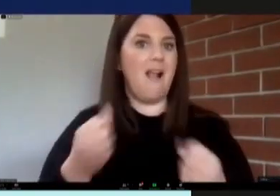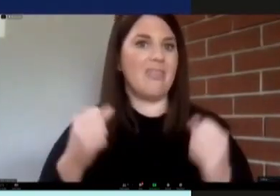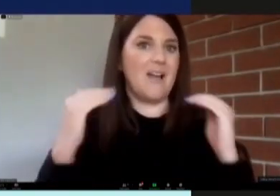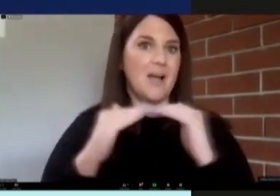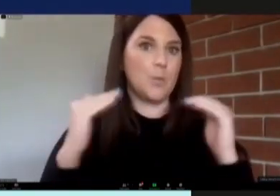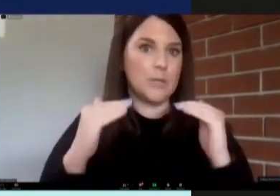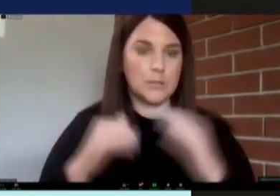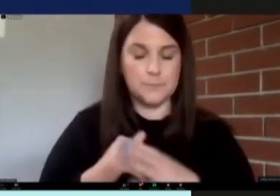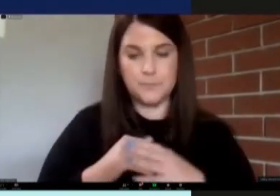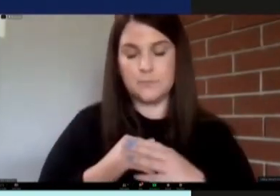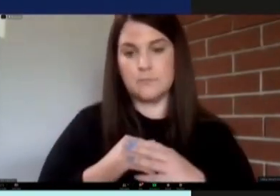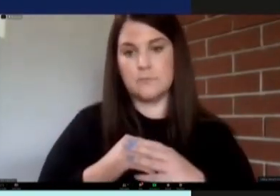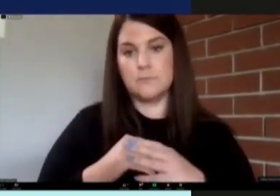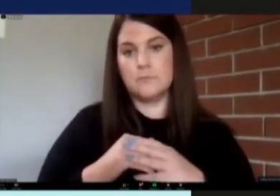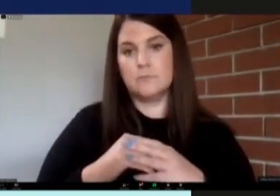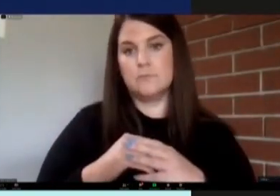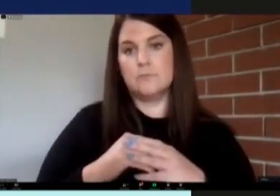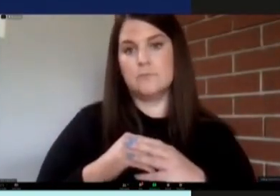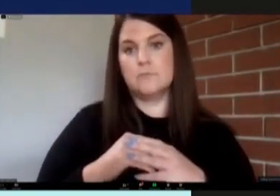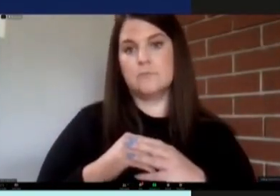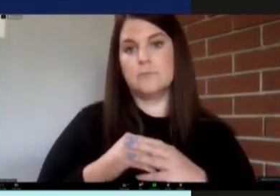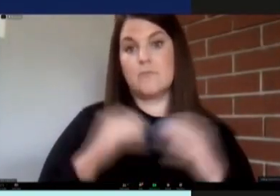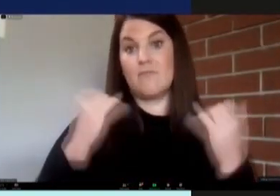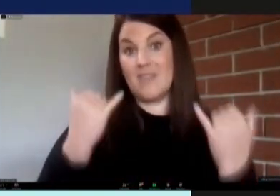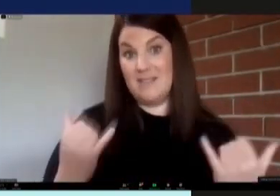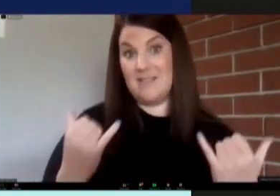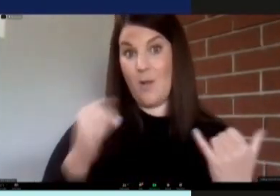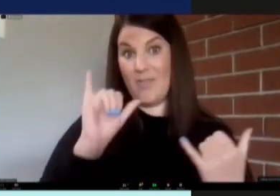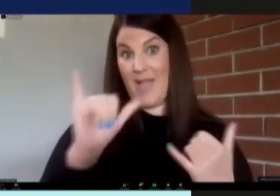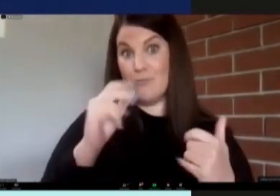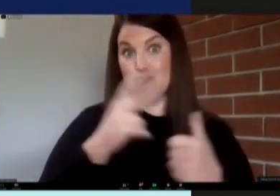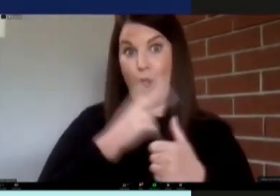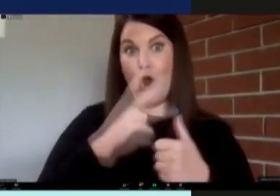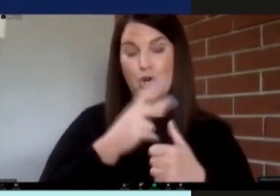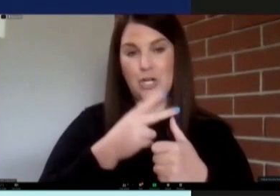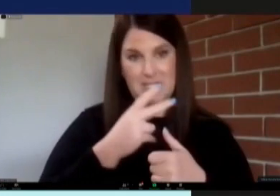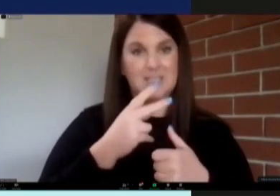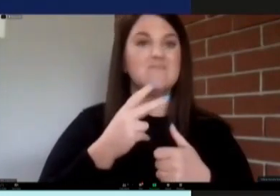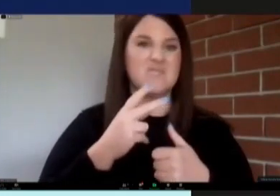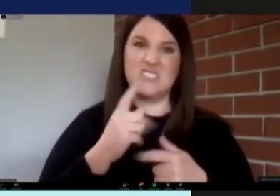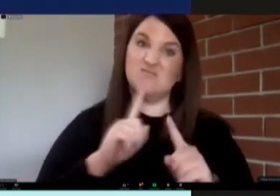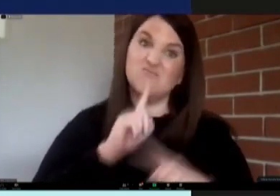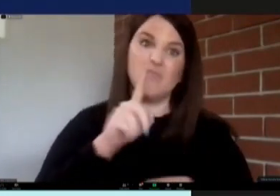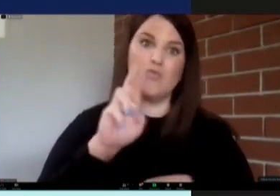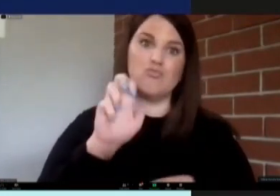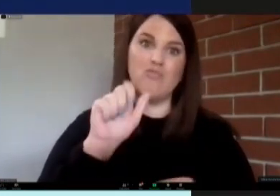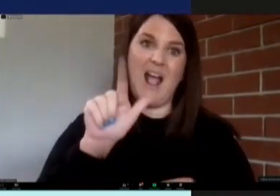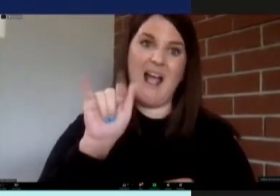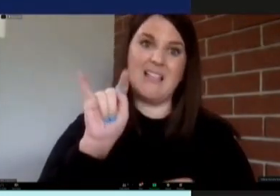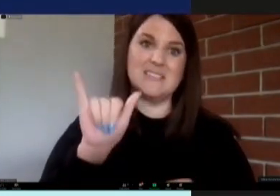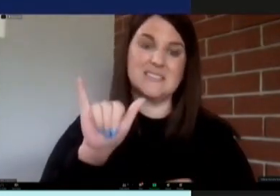And turning to this priority now reflects the reality that COVID-19 inequities experienced